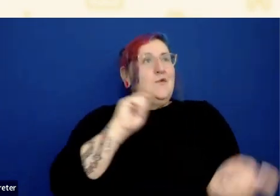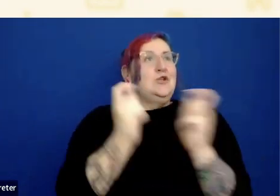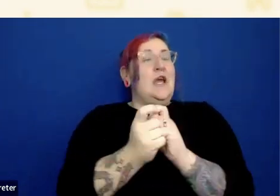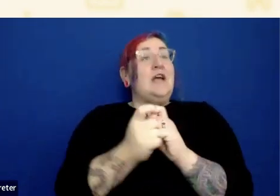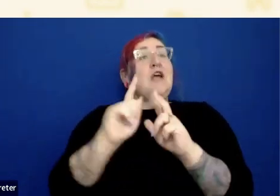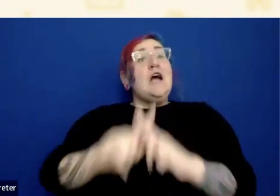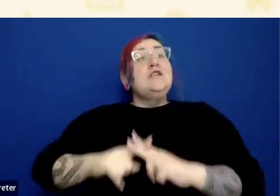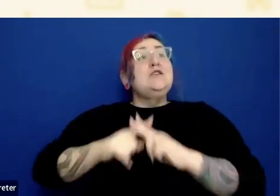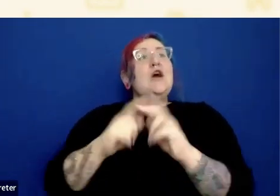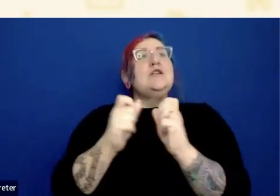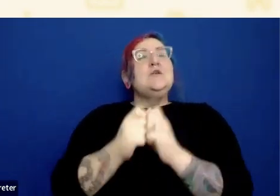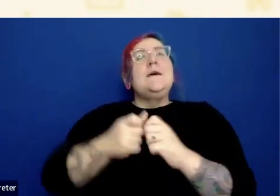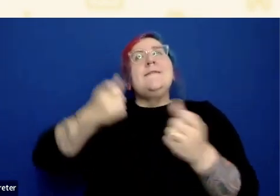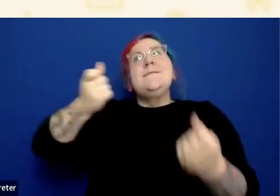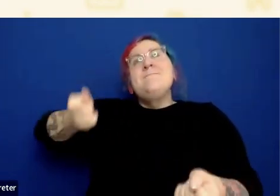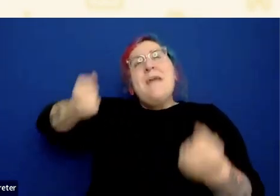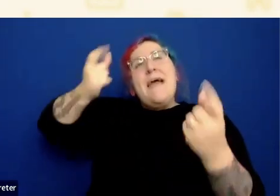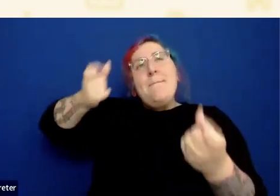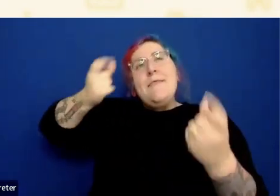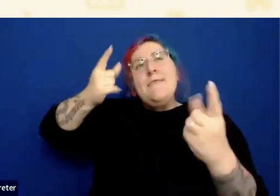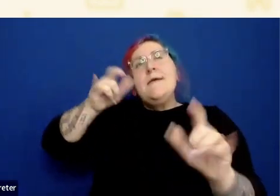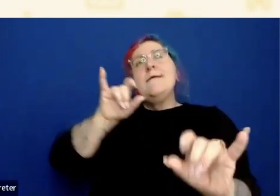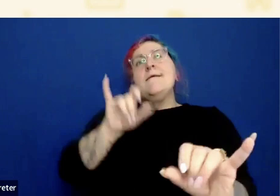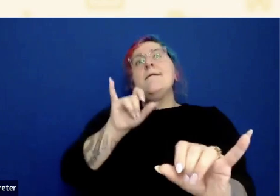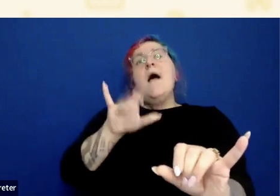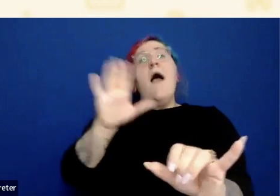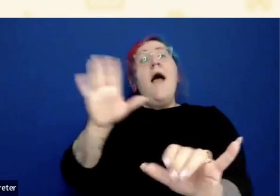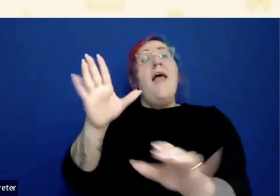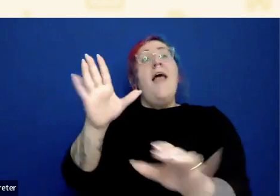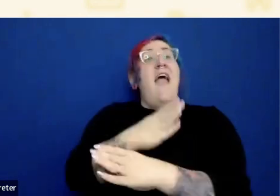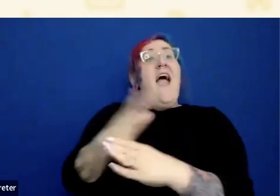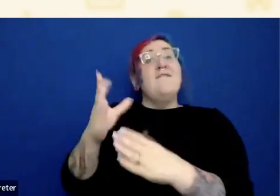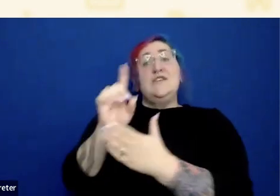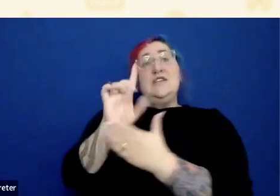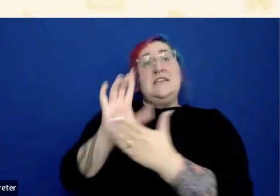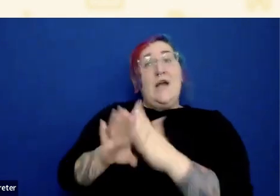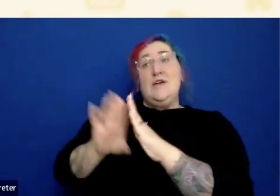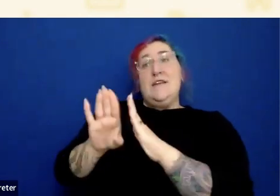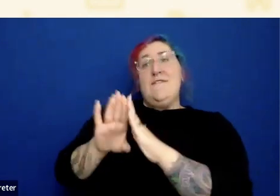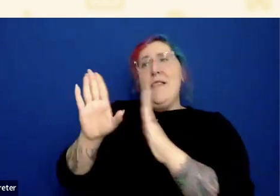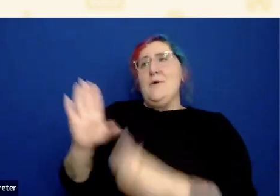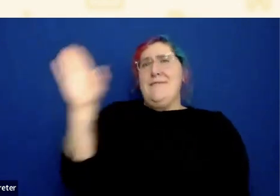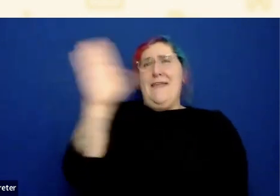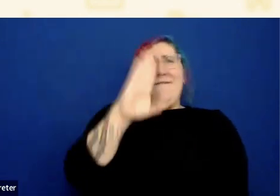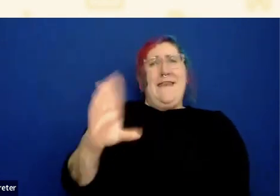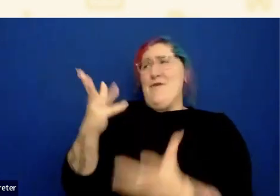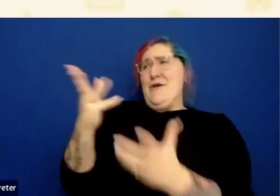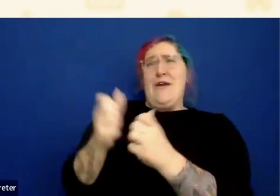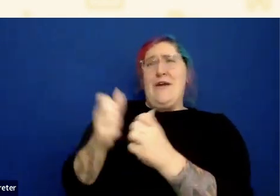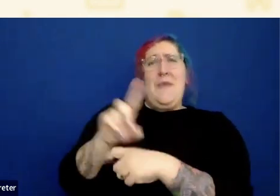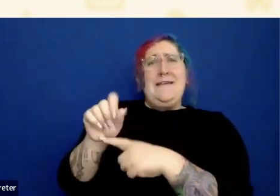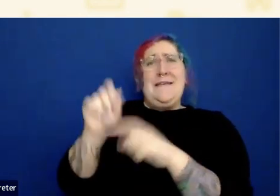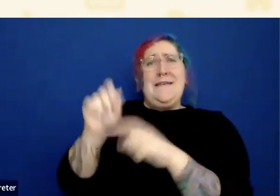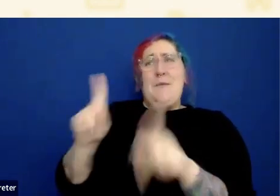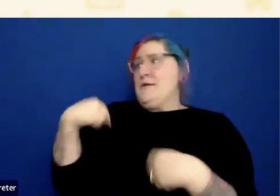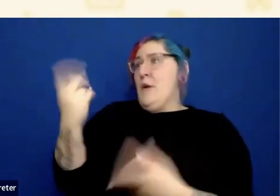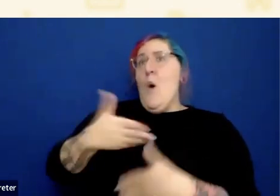Your average designer or developer has never interacted with someone with a disability or impairment, right?